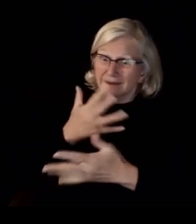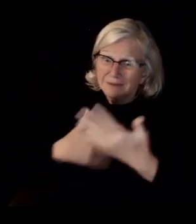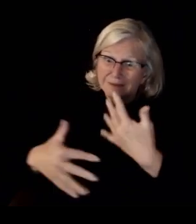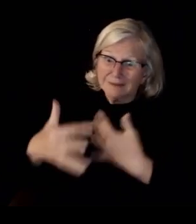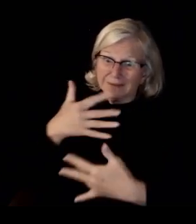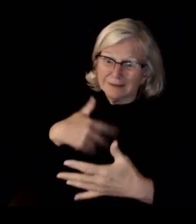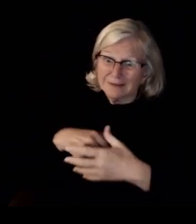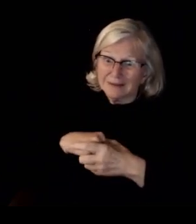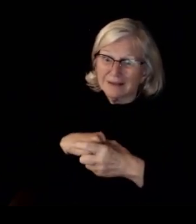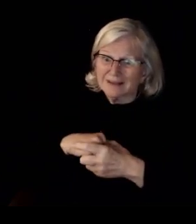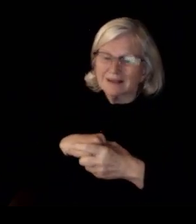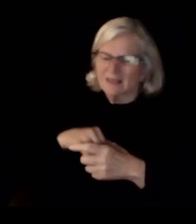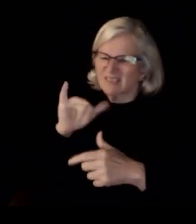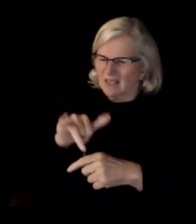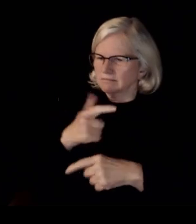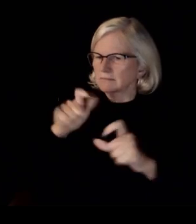fatality numbers that Jeremy asked about?